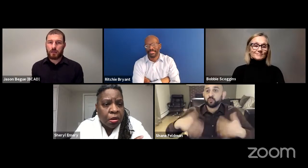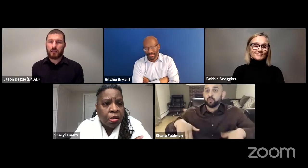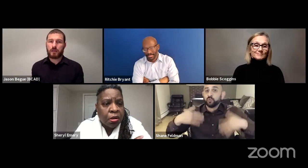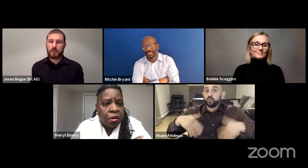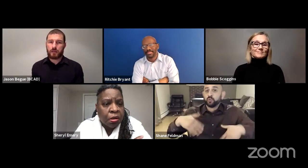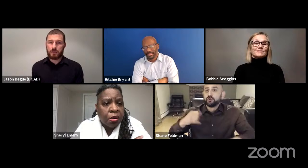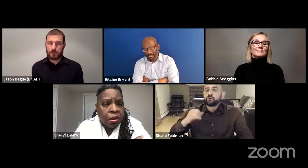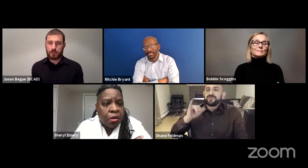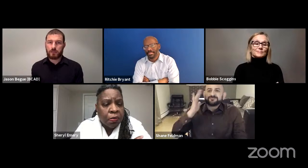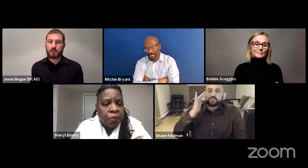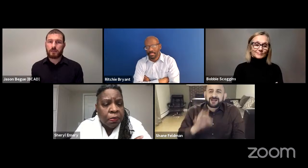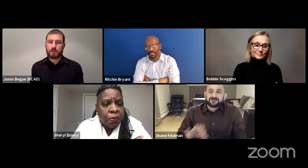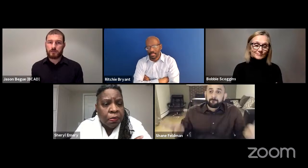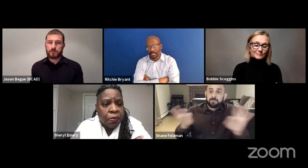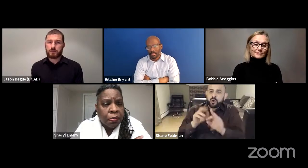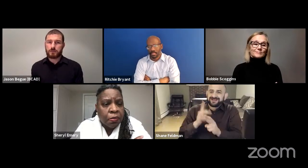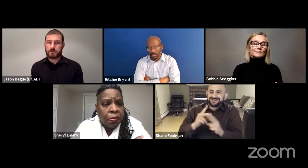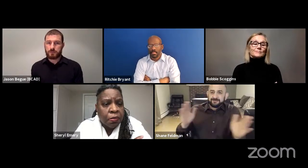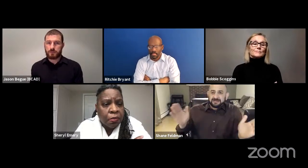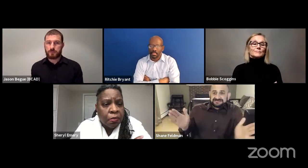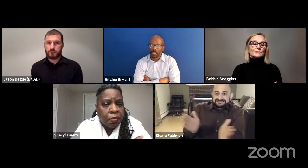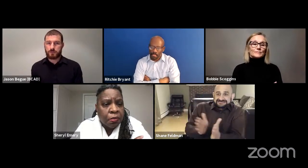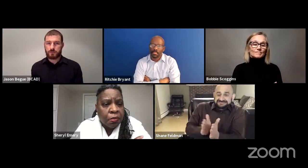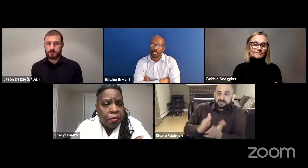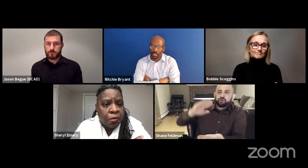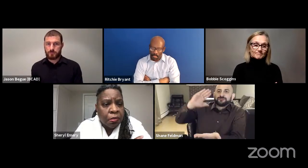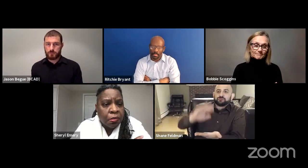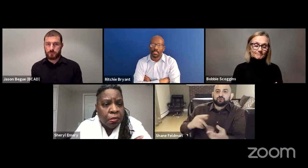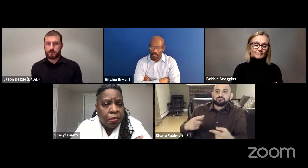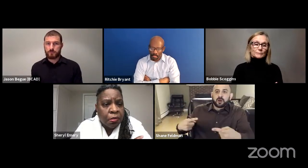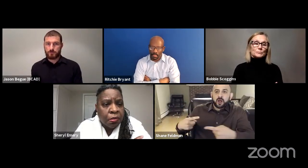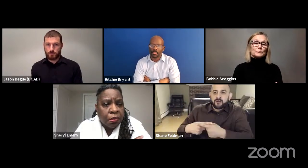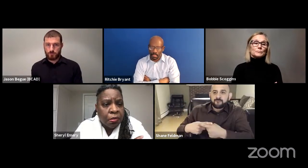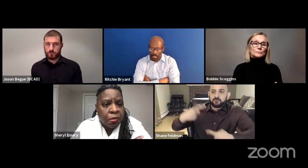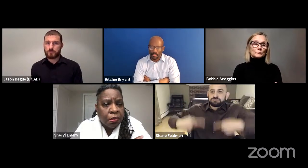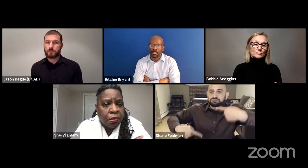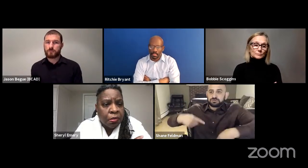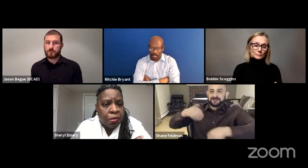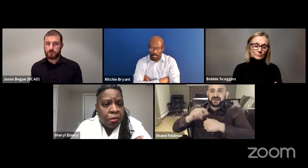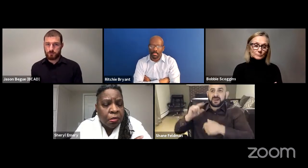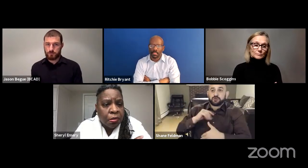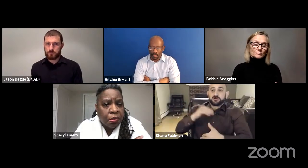many times when stakeholders aren't involved. That's why I think it's important to reduce